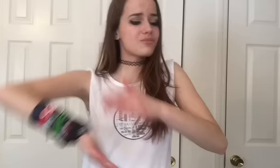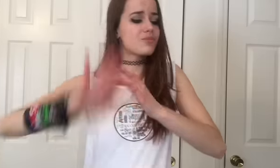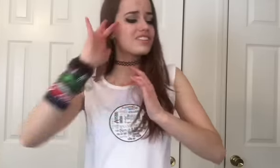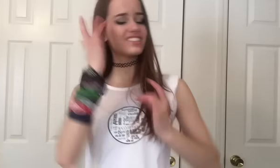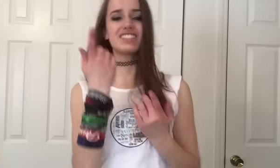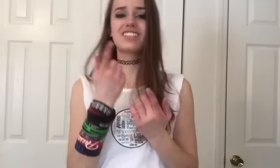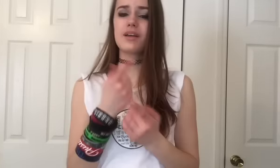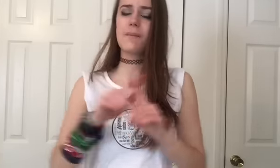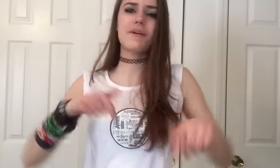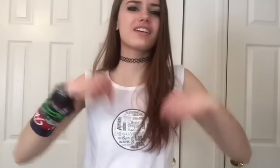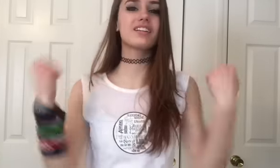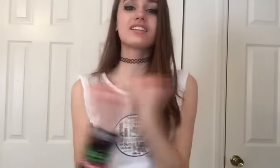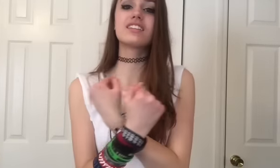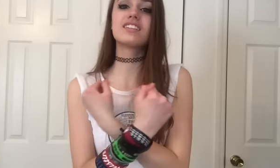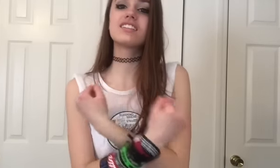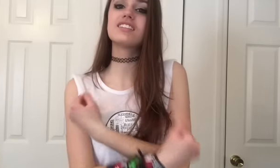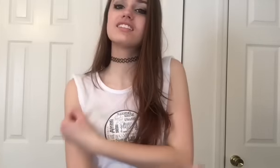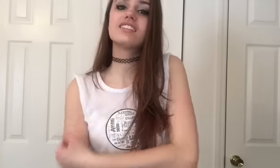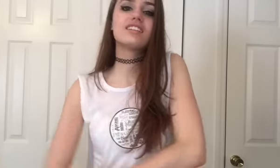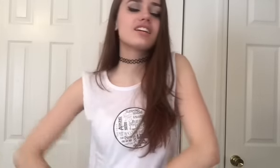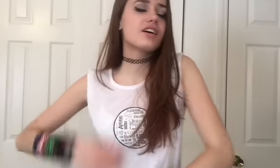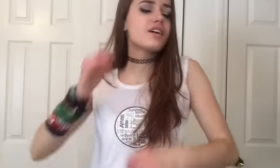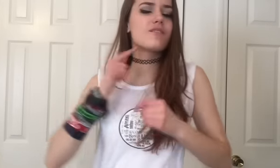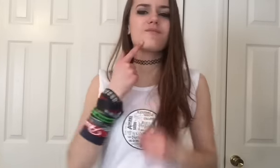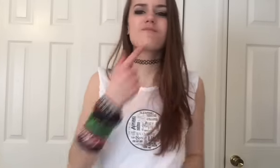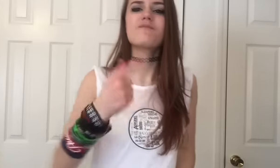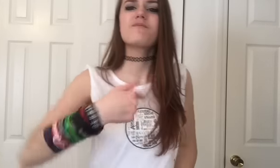but I love it command me to be well